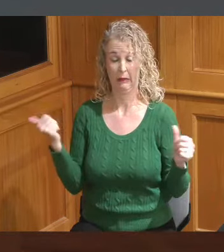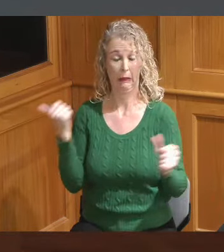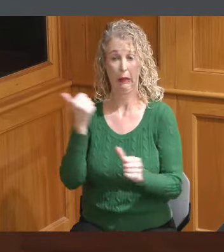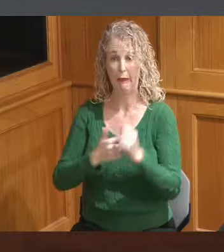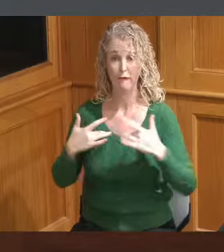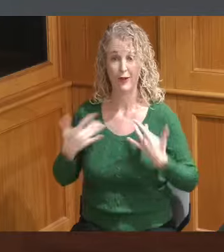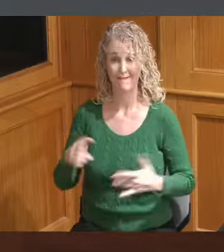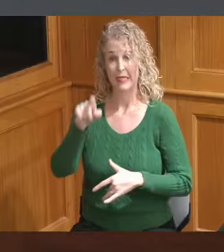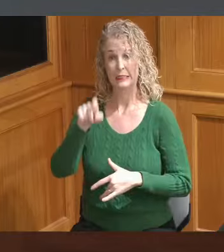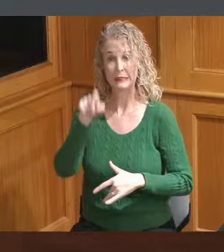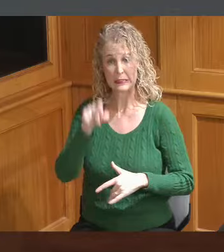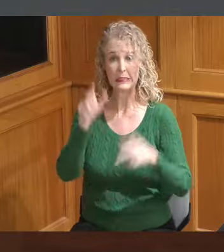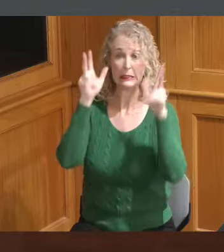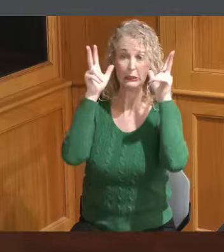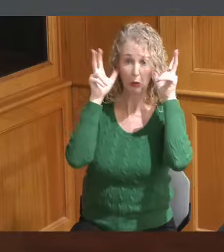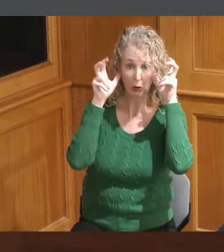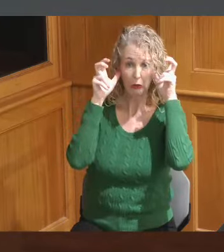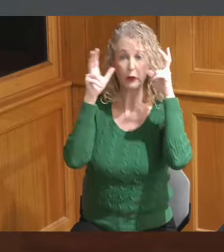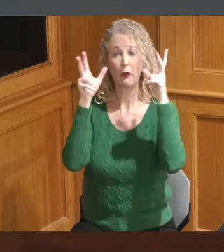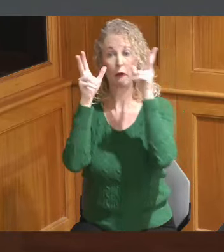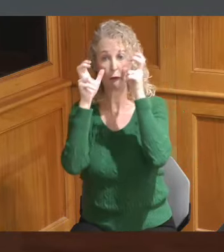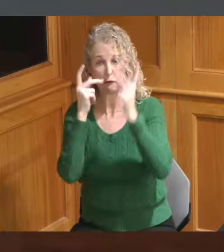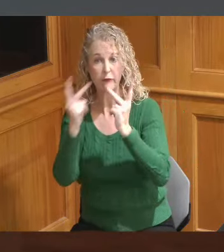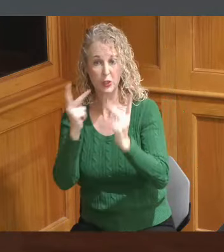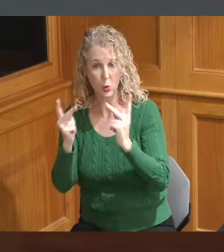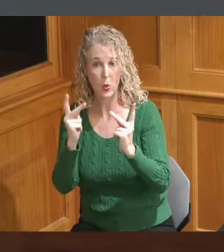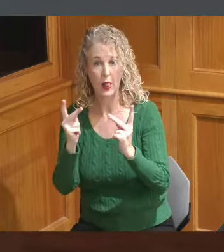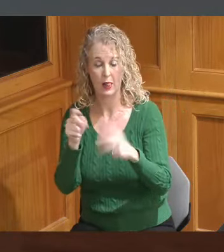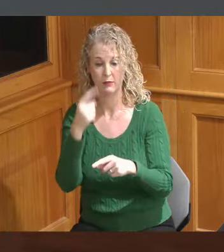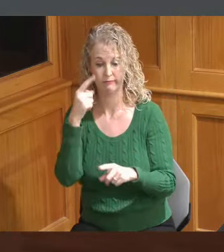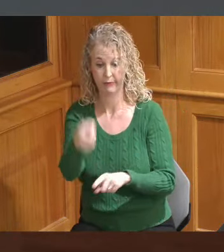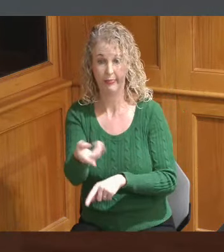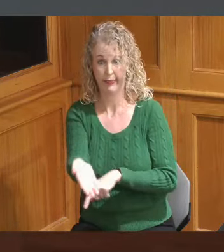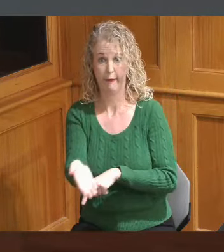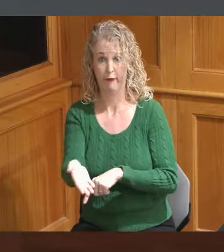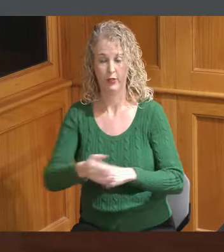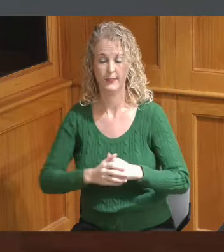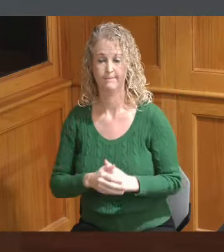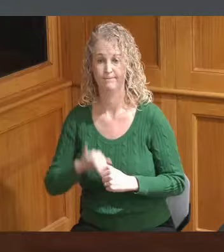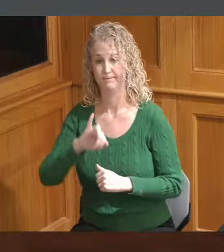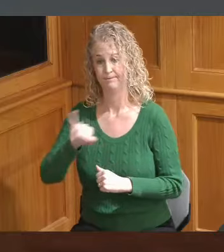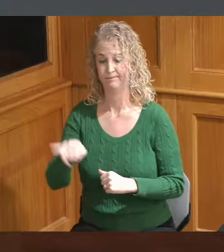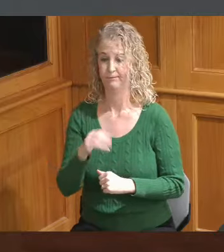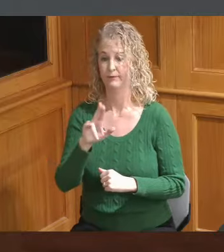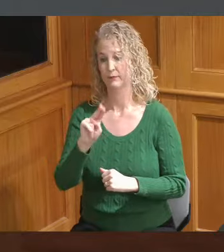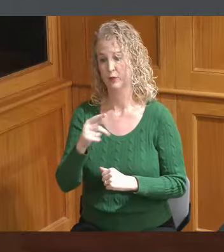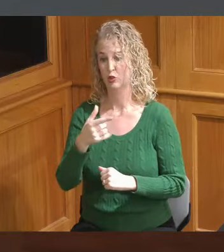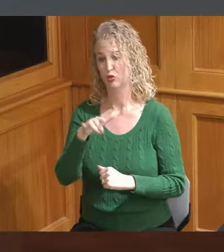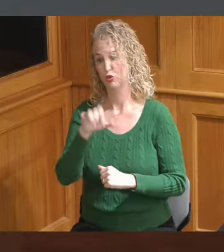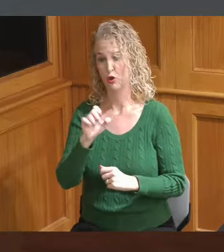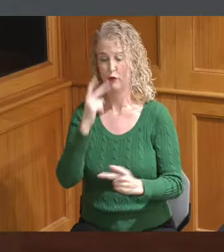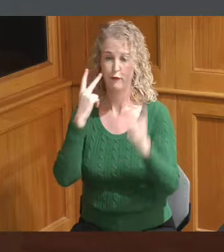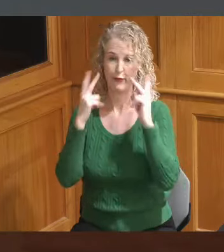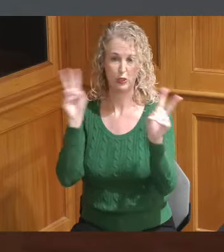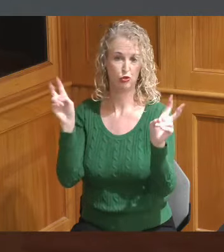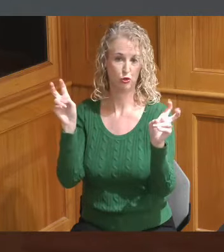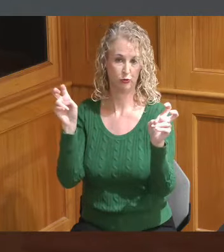audiovisual at this public asset. the jungle vision system is the nerve center of that and